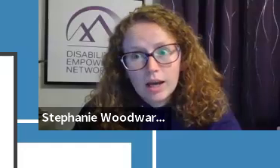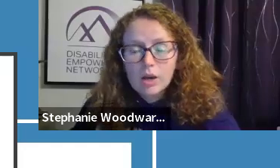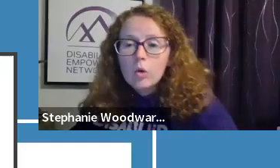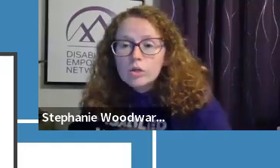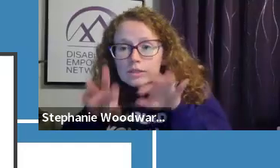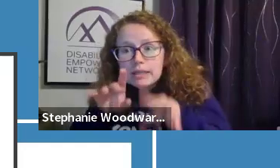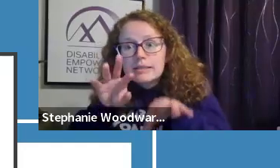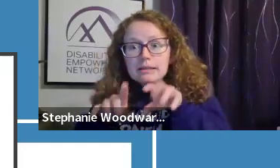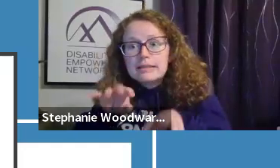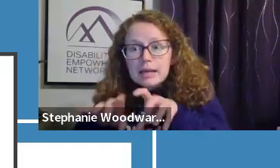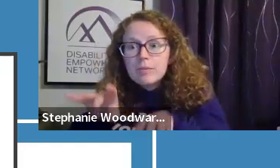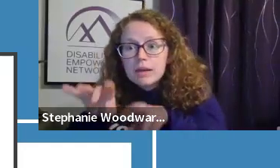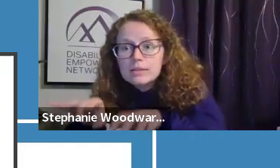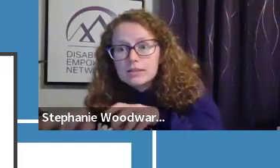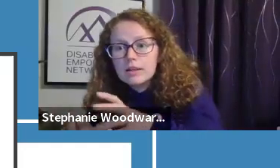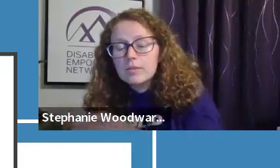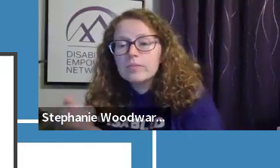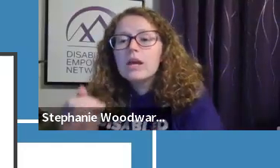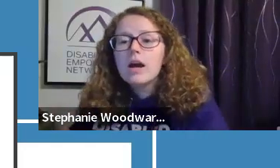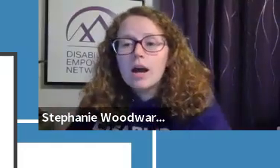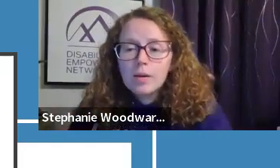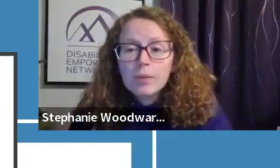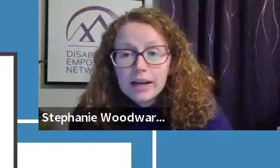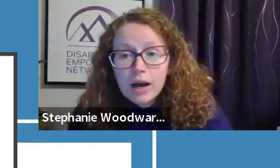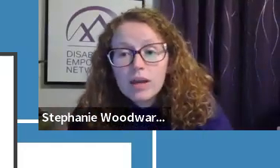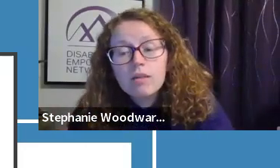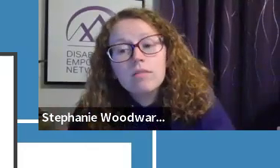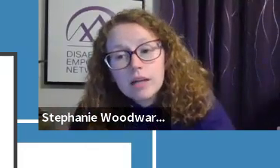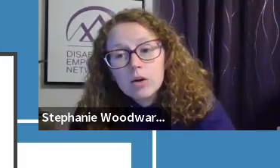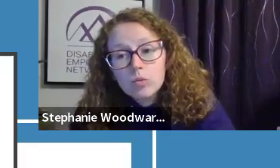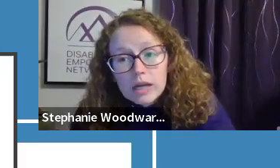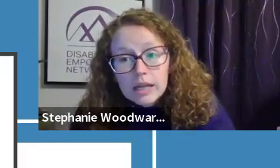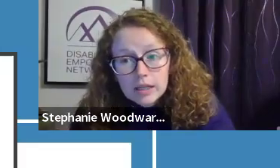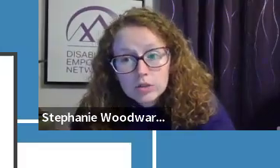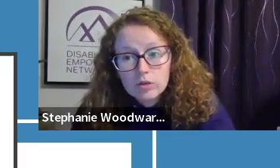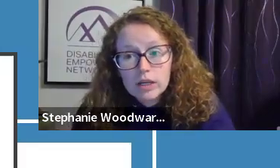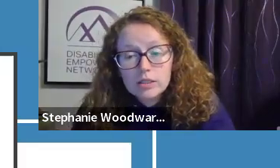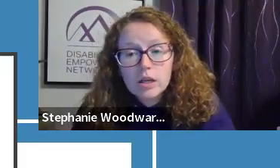disabilities to communicate over the telephone. Previously, before most of